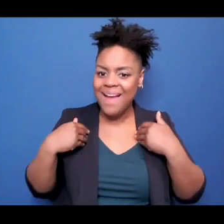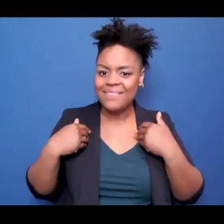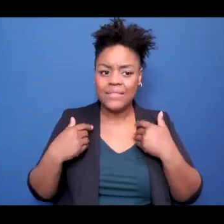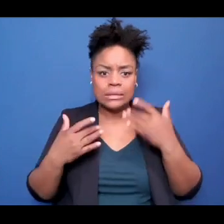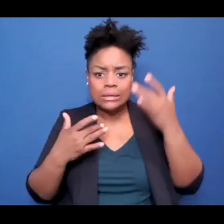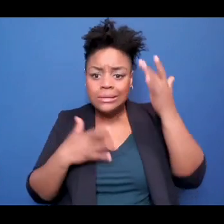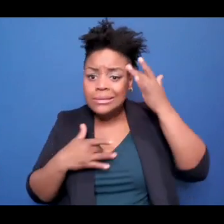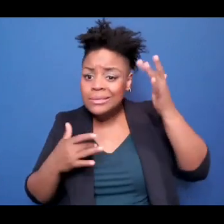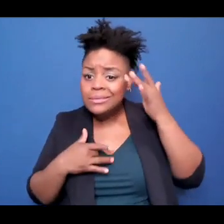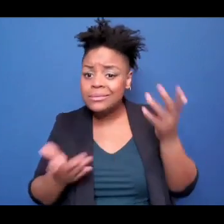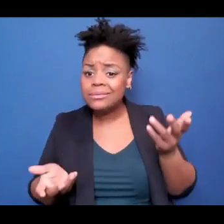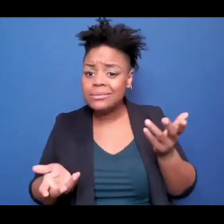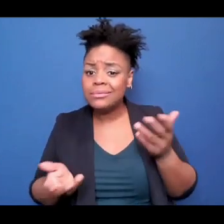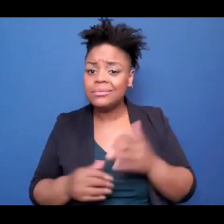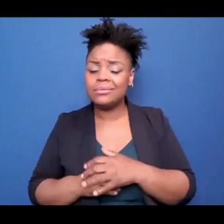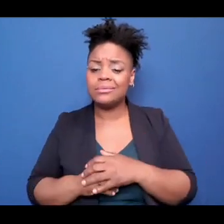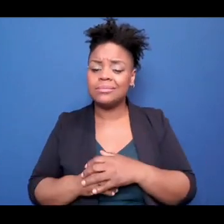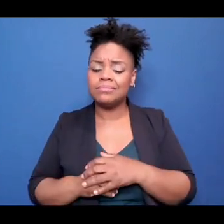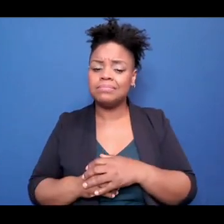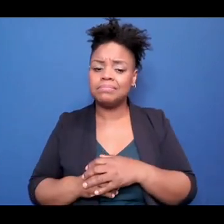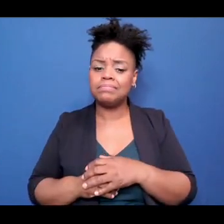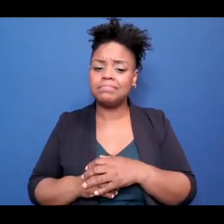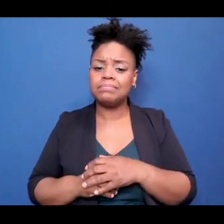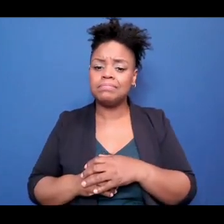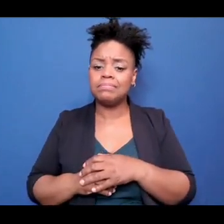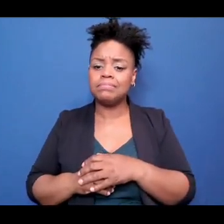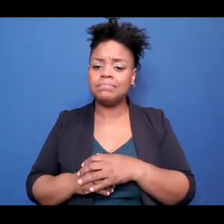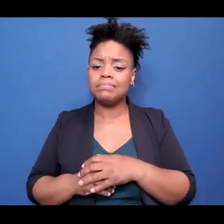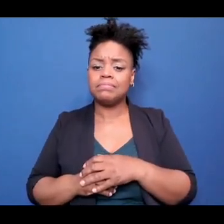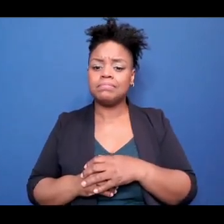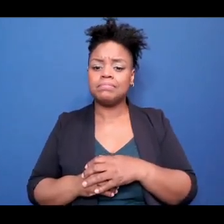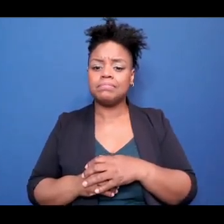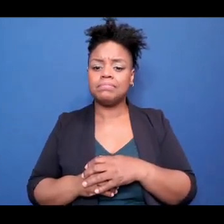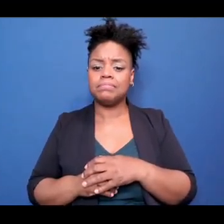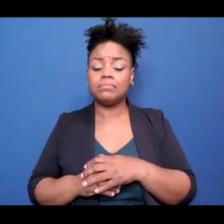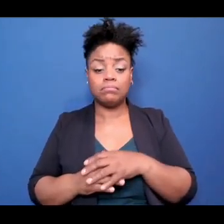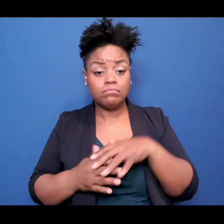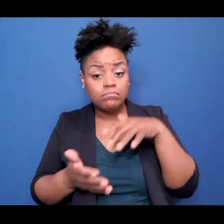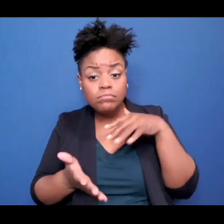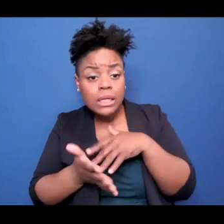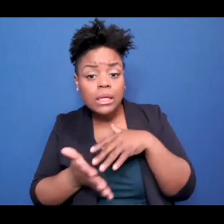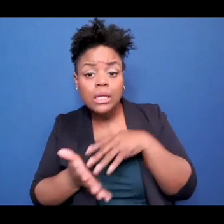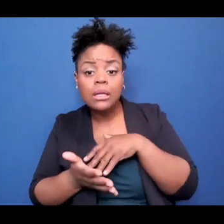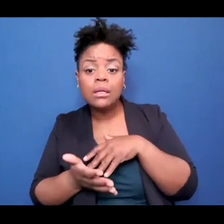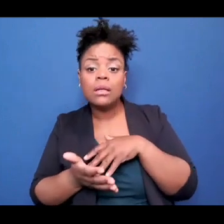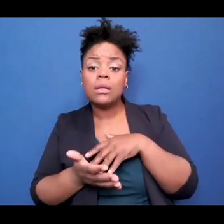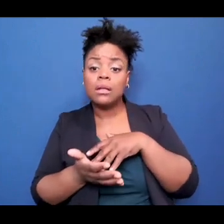AMERICANS GENETICALLY TO DISEASE SO SUCH STUDIES CONCEPTUALIZE